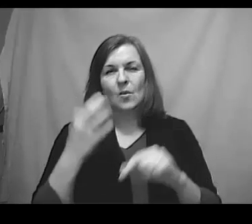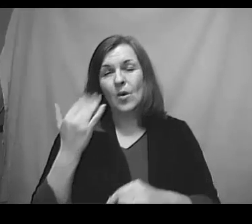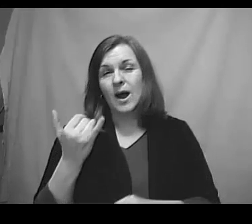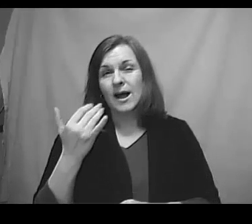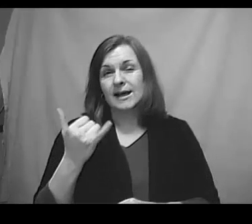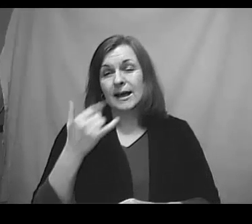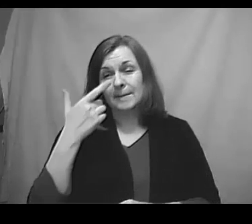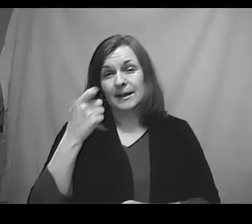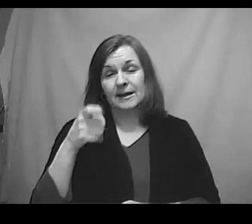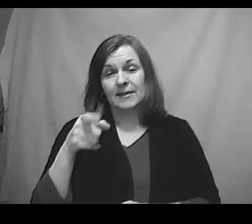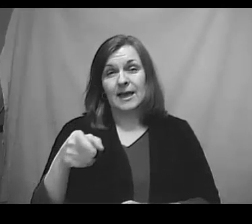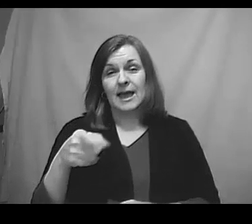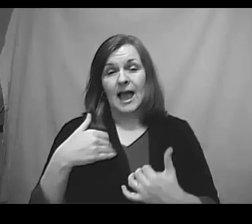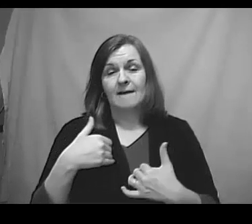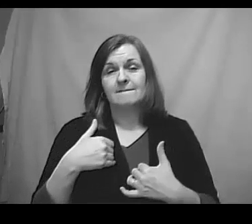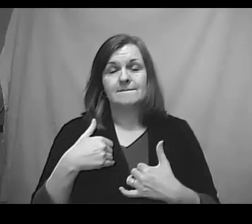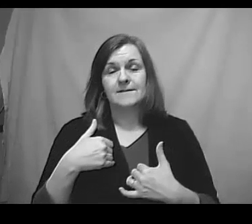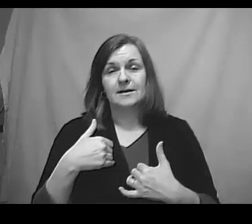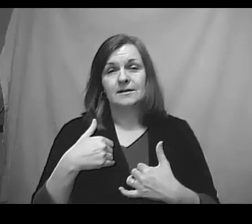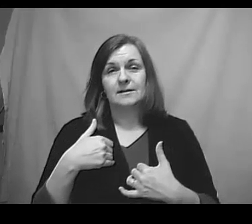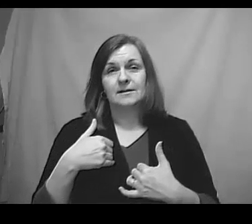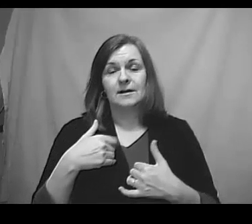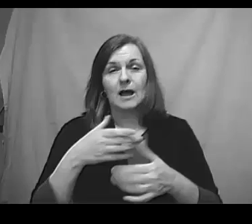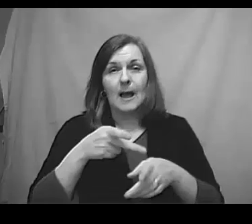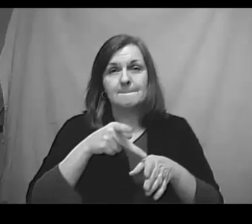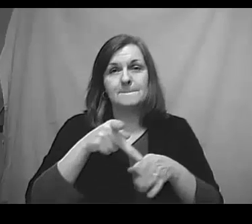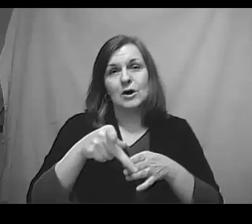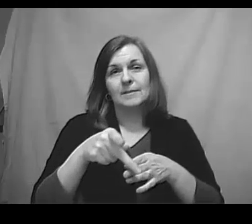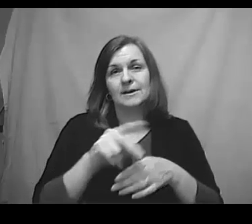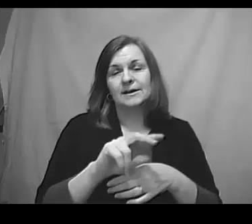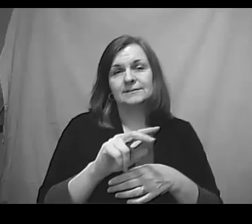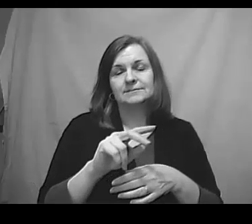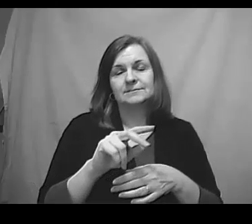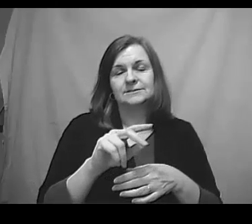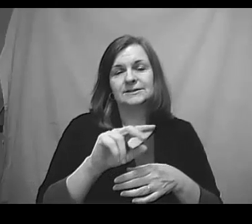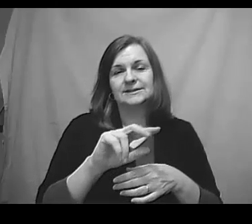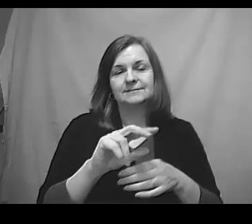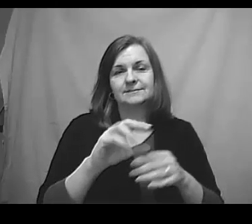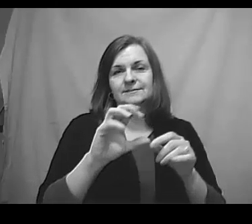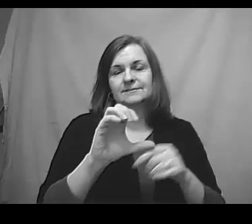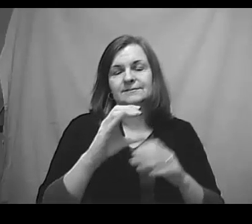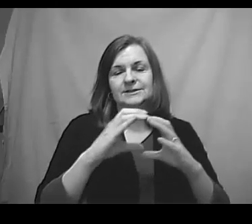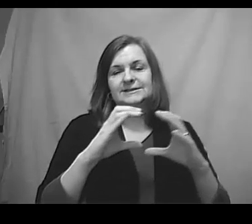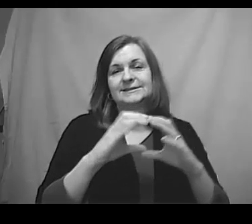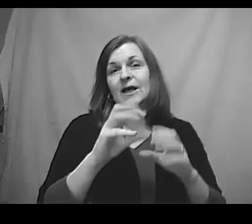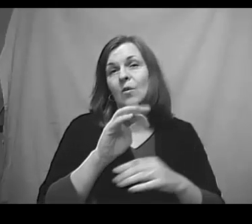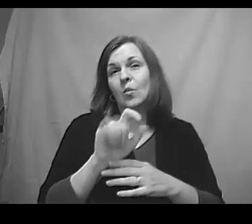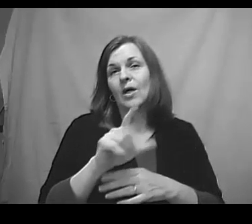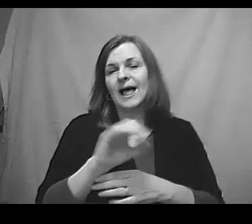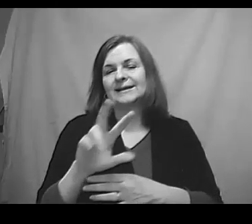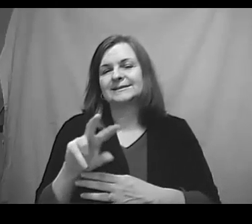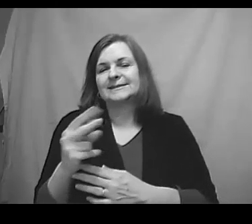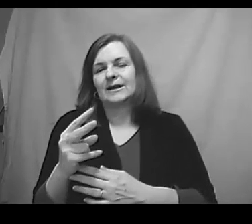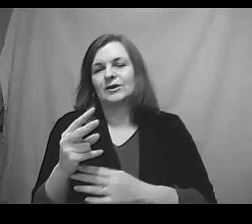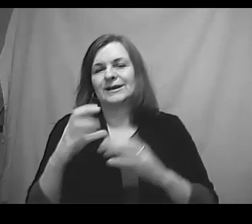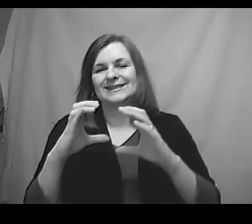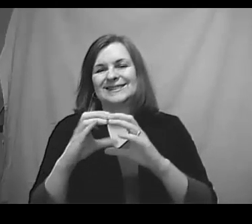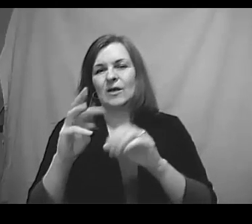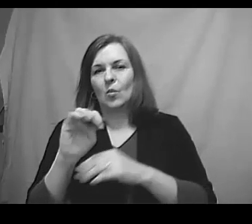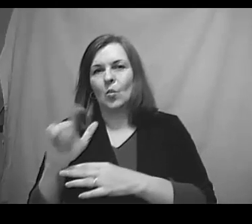they actually have a primary cell wall and a secondary cell wall associated with them this